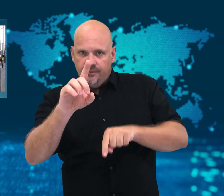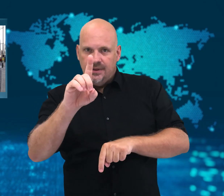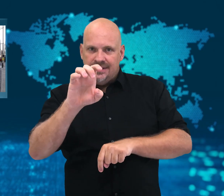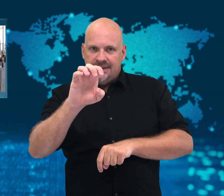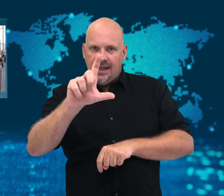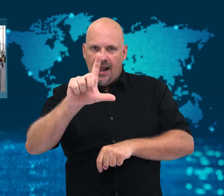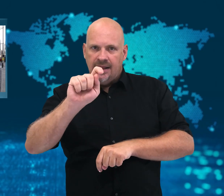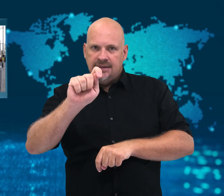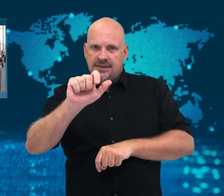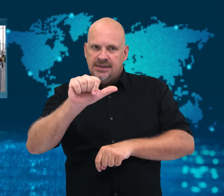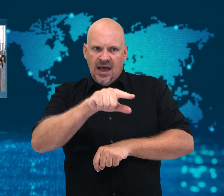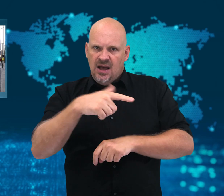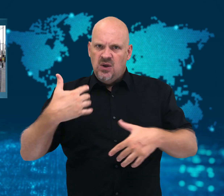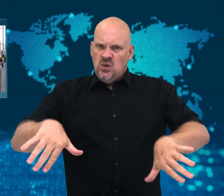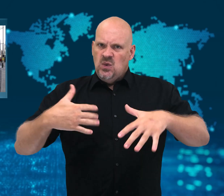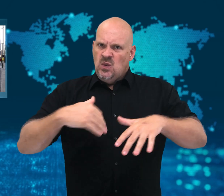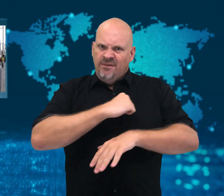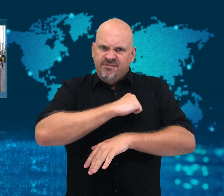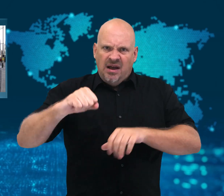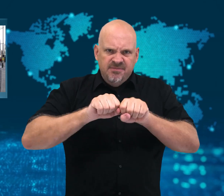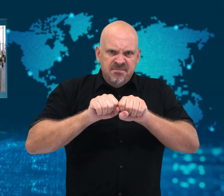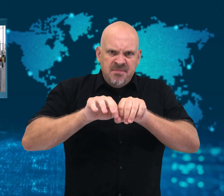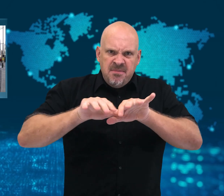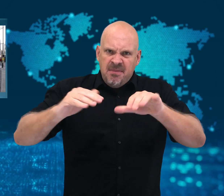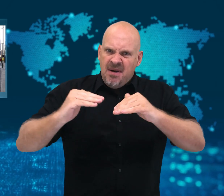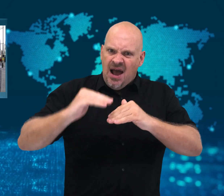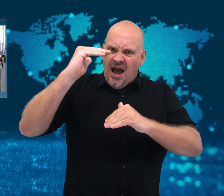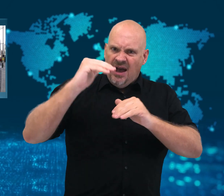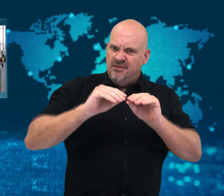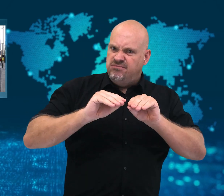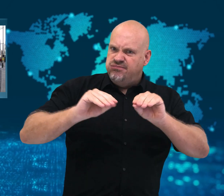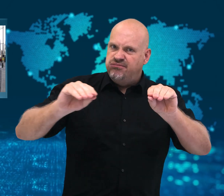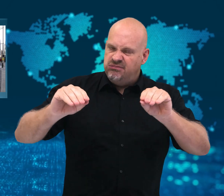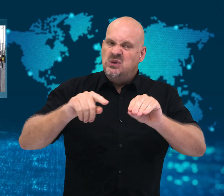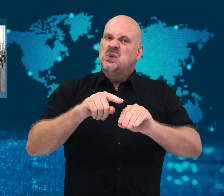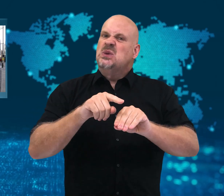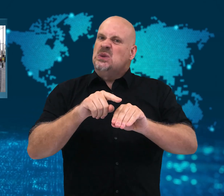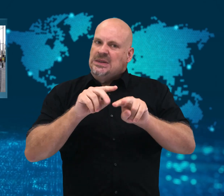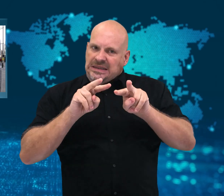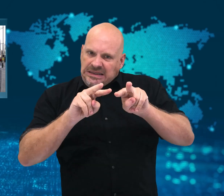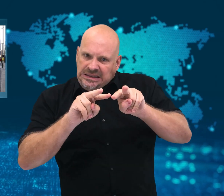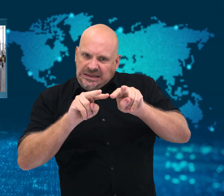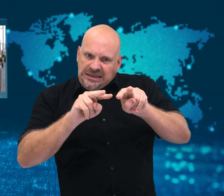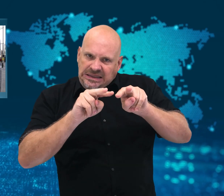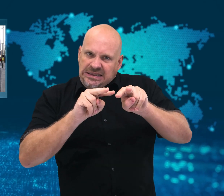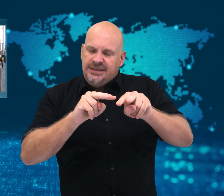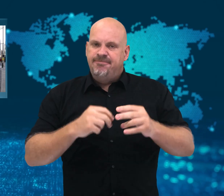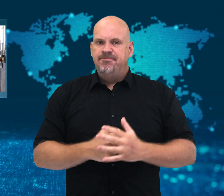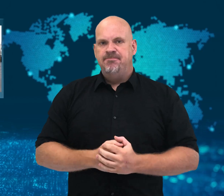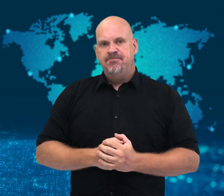variant as it has shown to be highly transmissible.